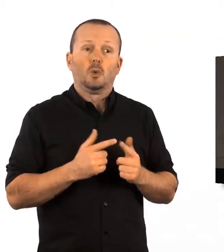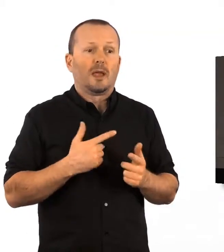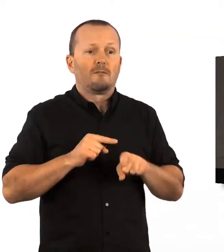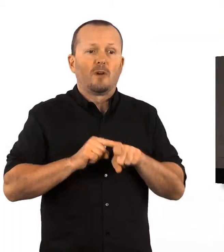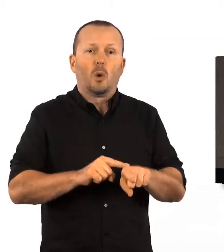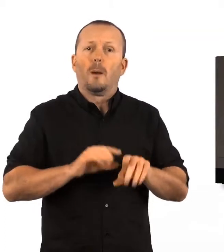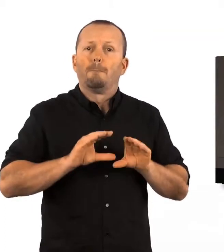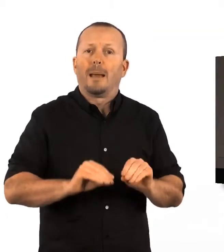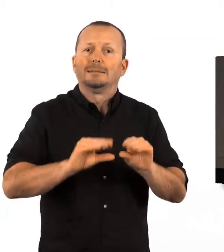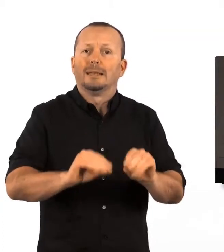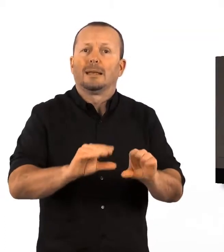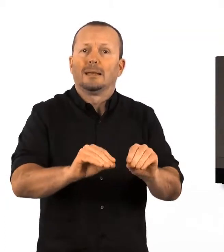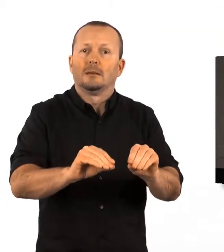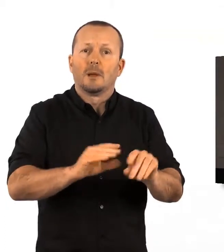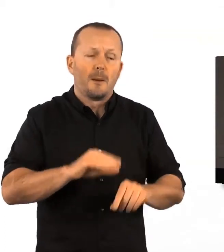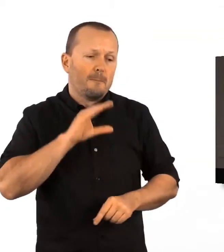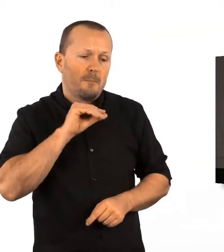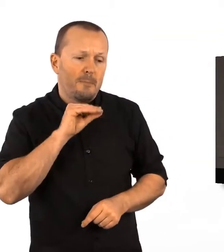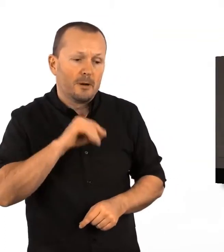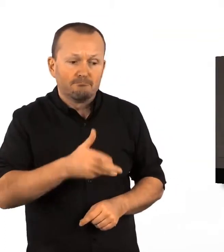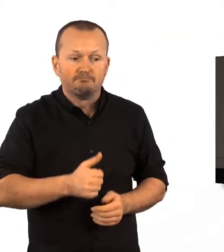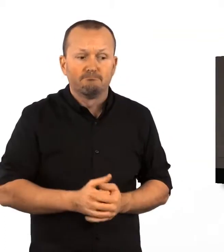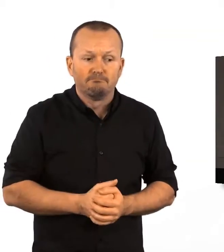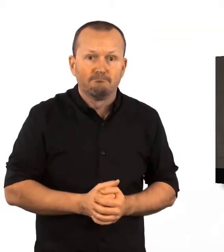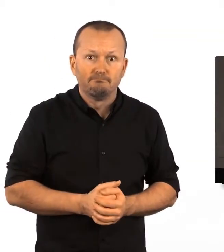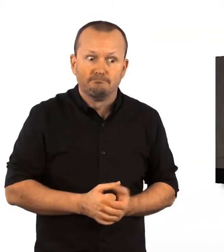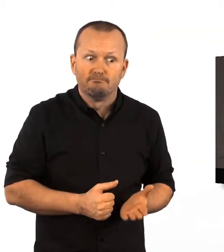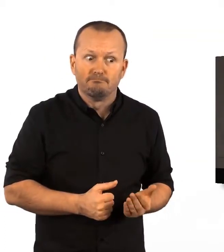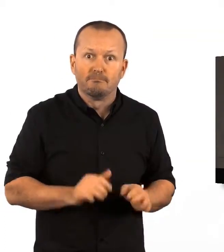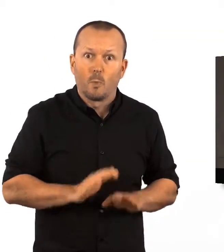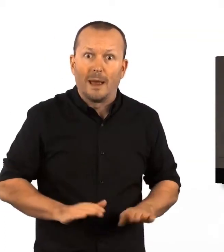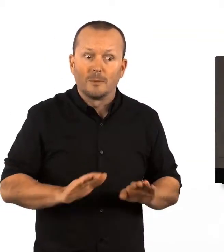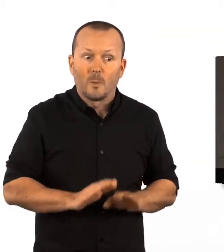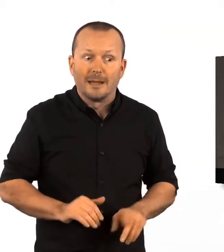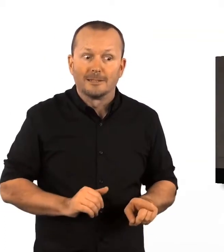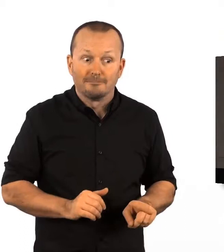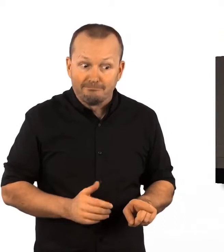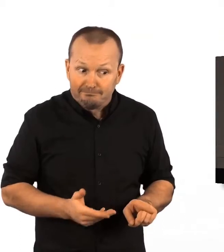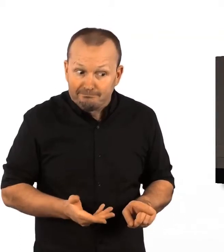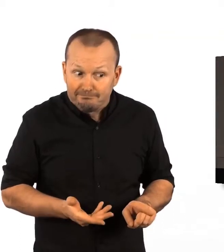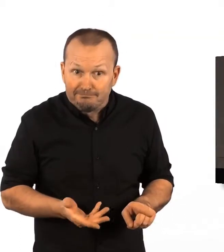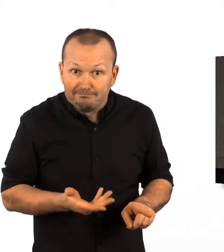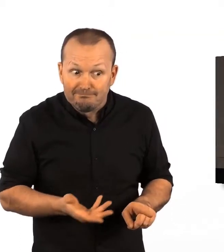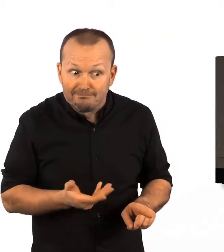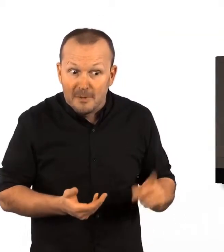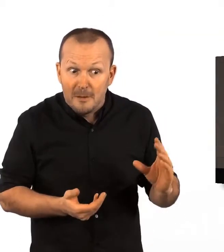you have a turn in conversation, all of that ‘parentese’ cue and wait expectantly for